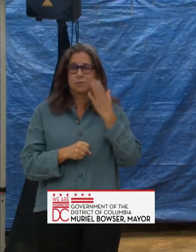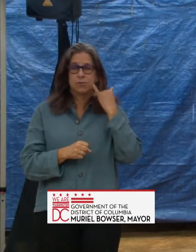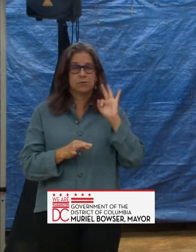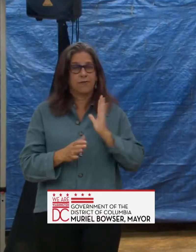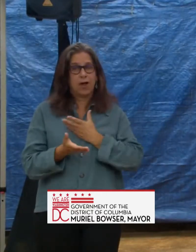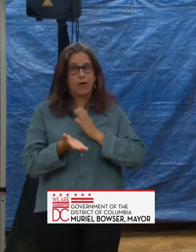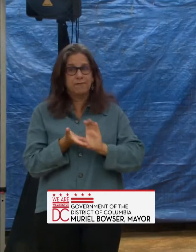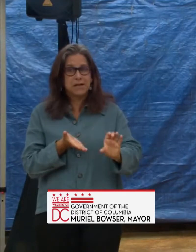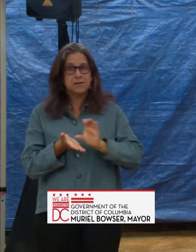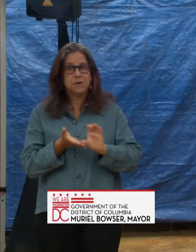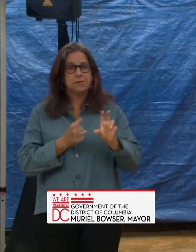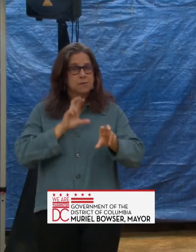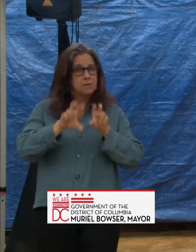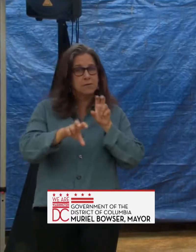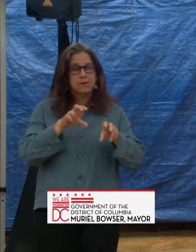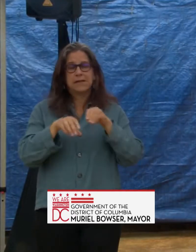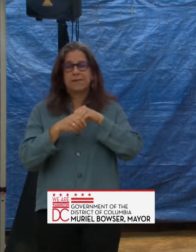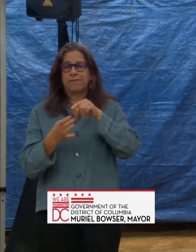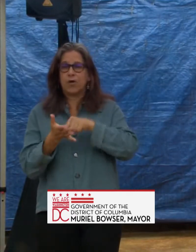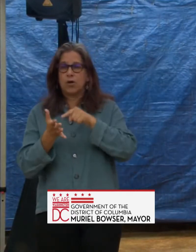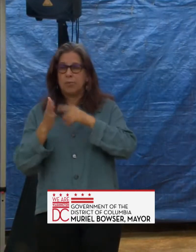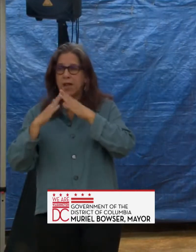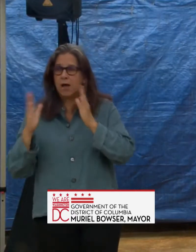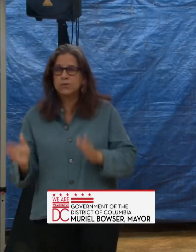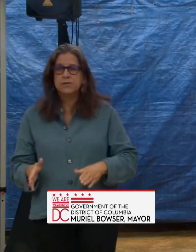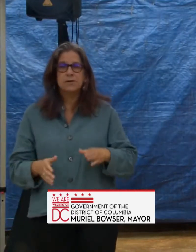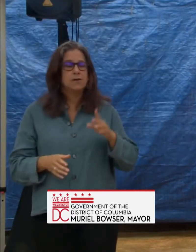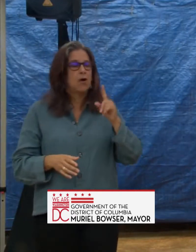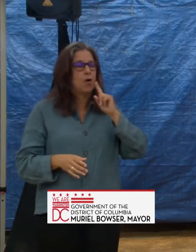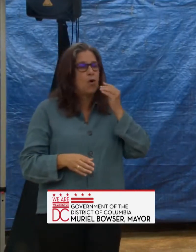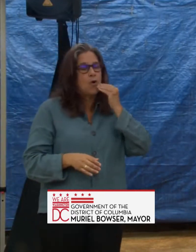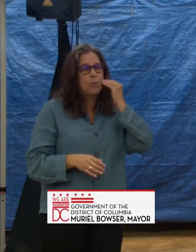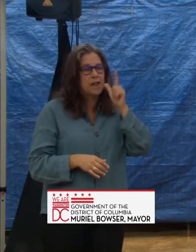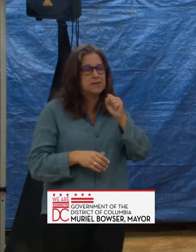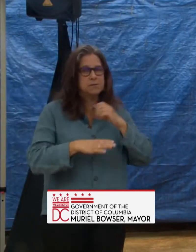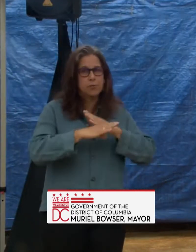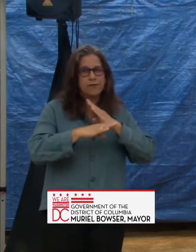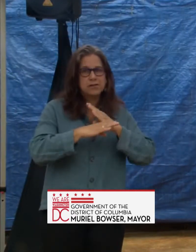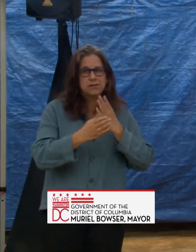PREVENTION SERVICES, JOB TRAINING RESOURCES, COUNSELING